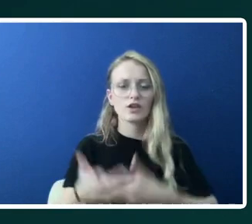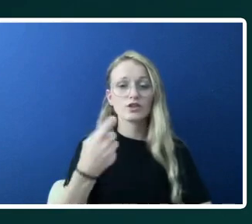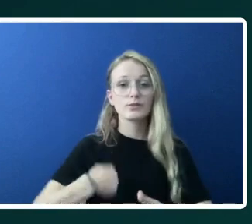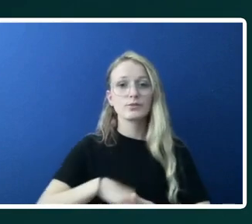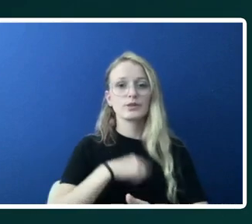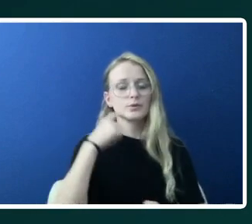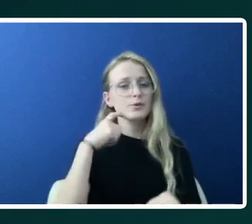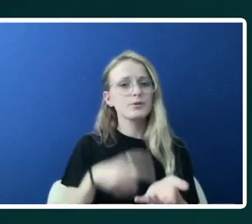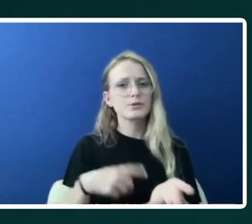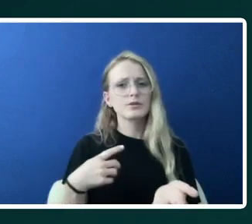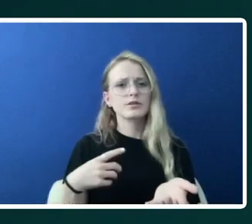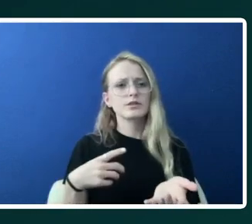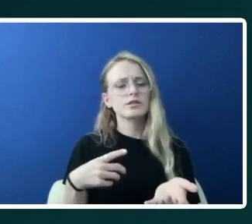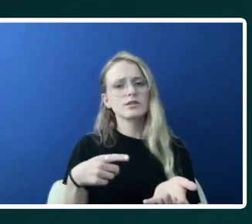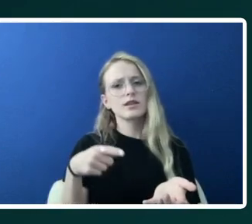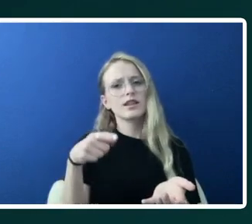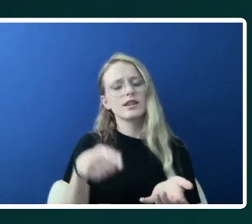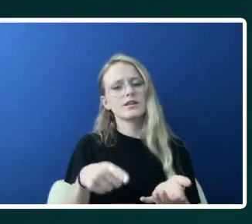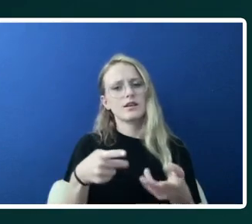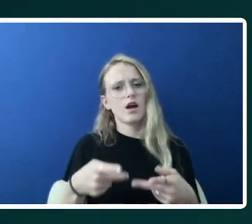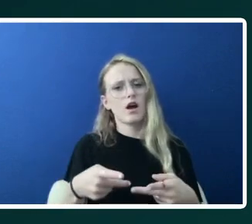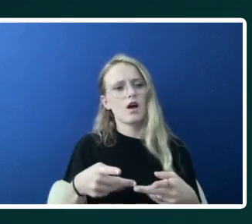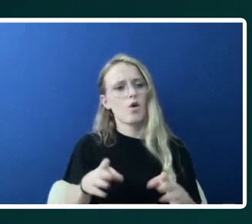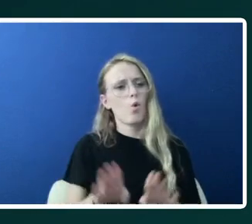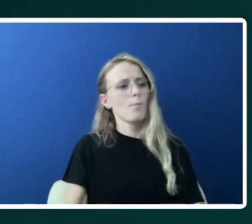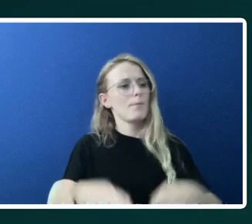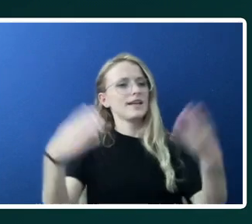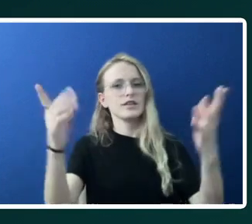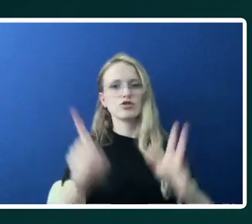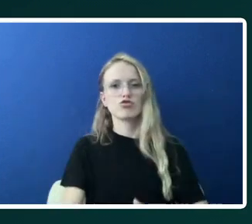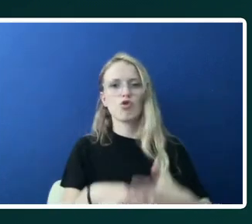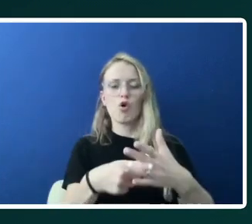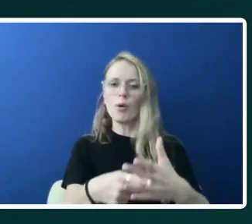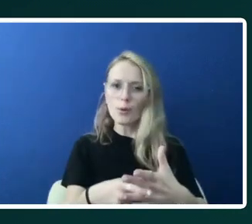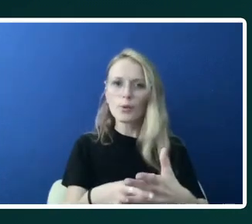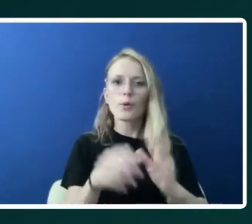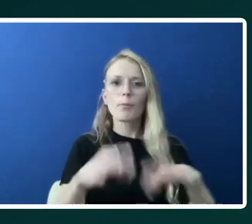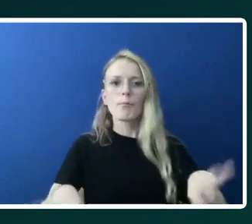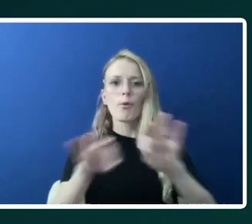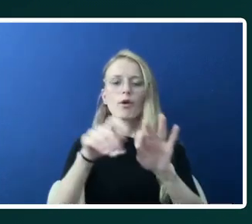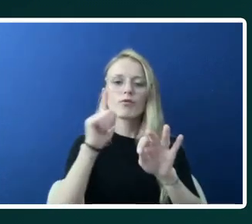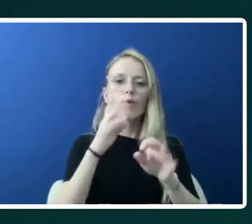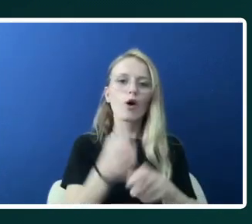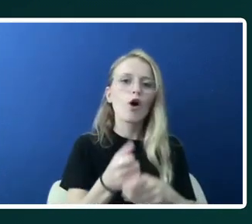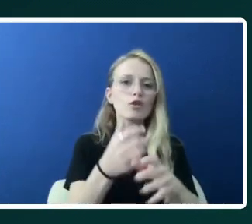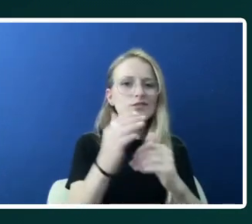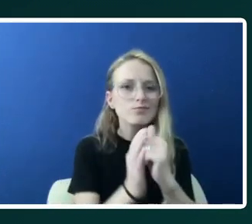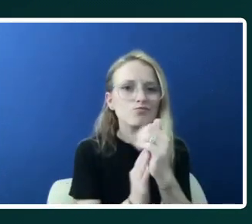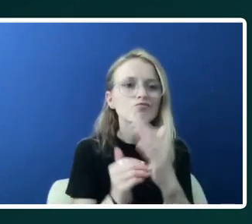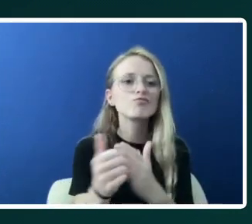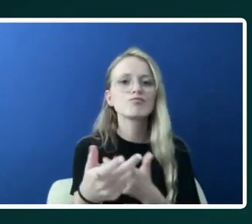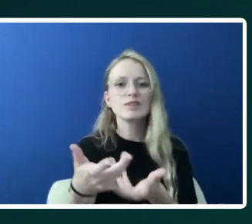opening is really important to help participants get comfortable, engaged, and hopefully psyched